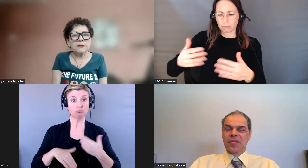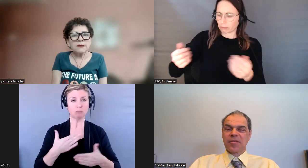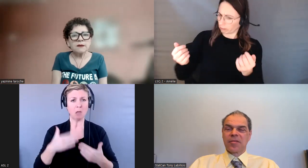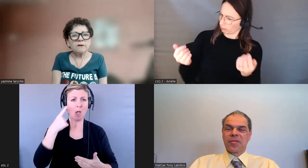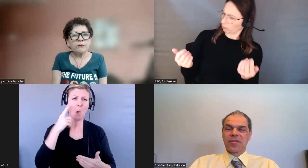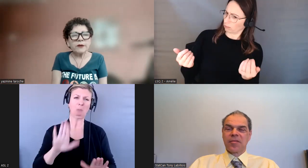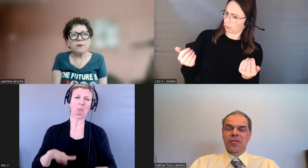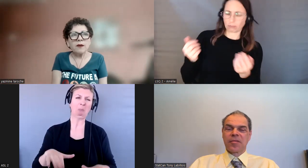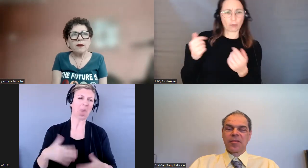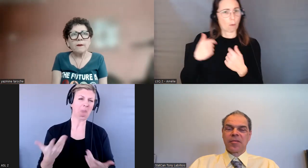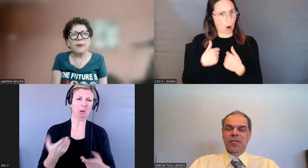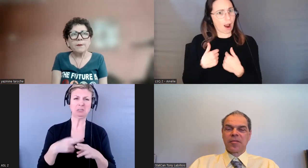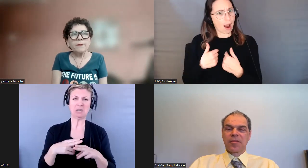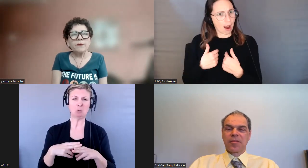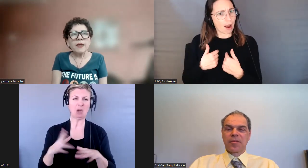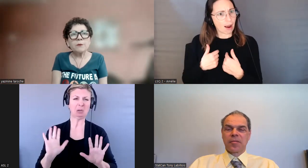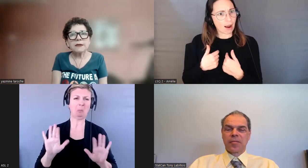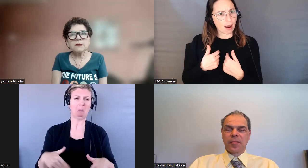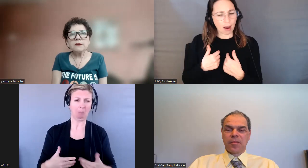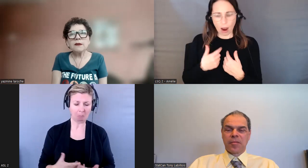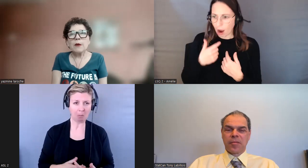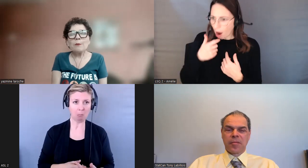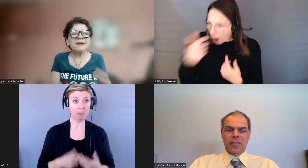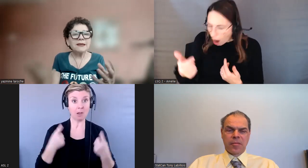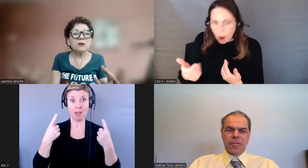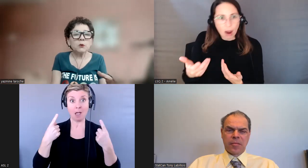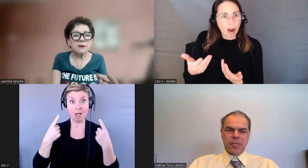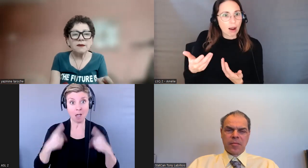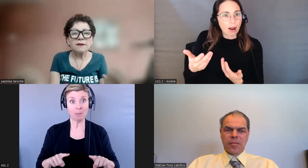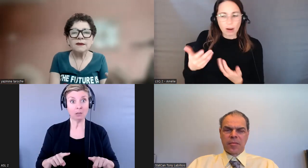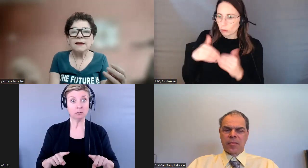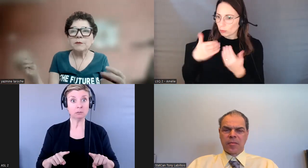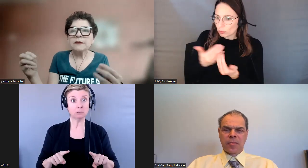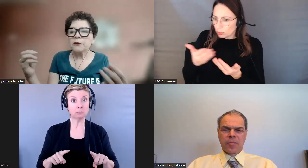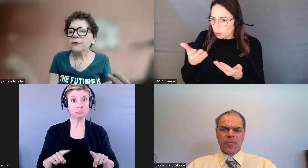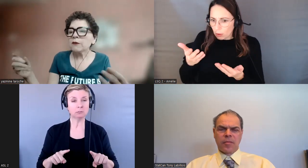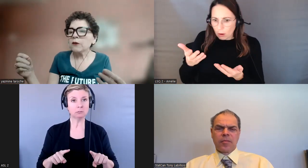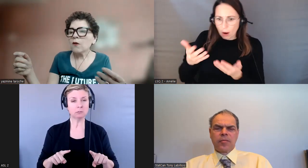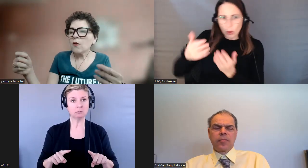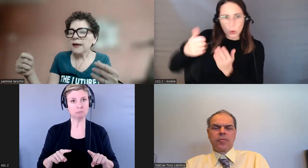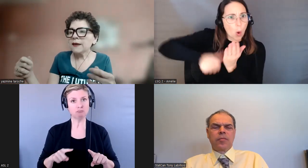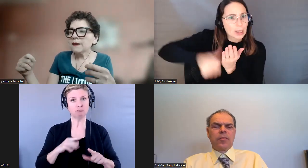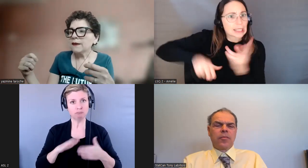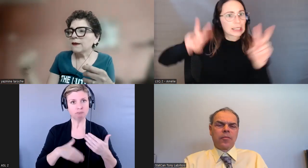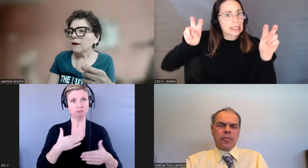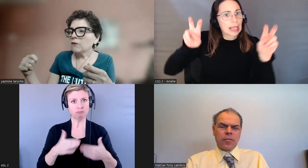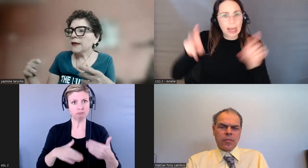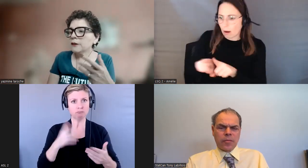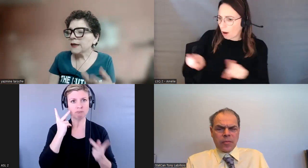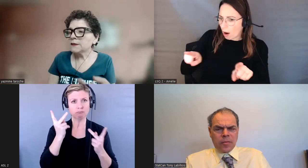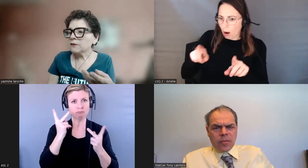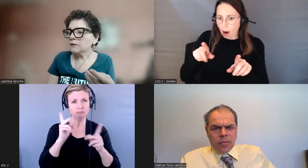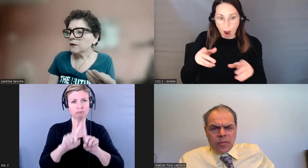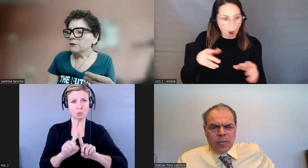all of a sudden I was really impressed by all the files by all the fact that we have